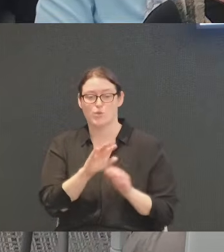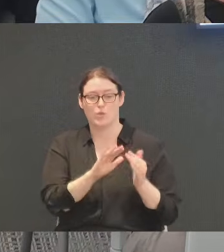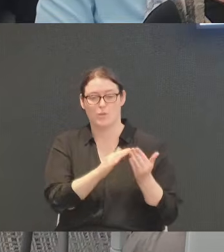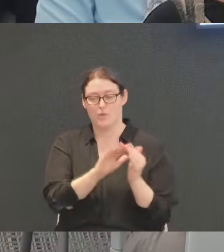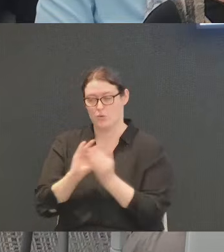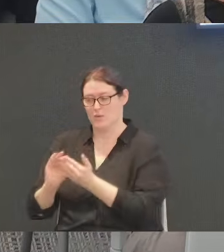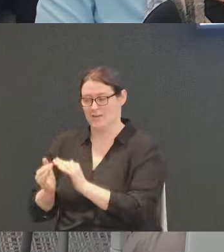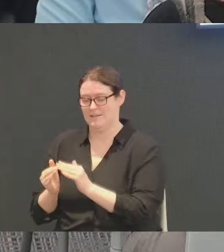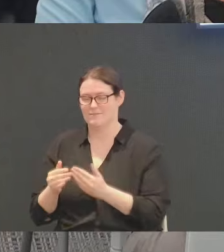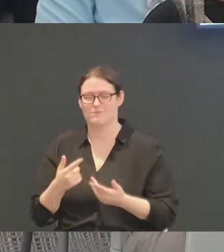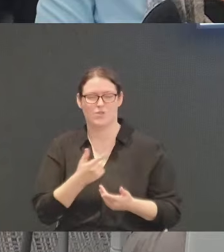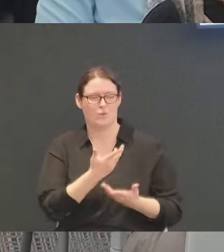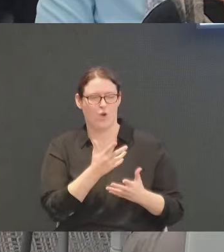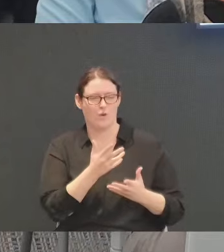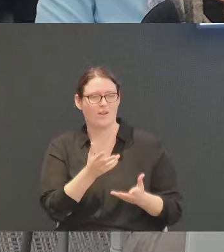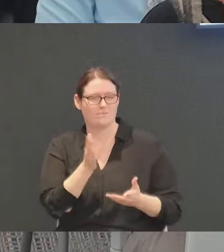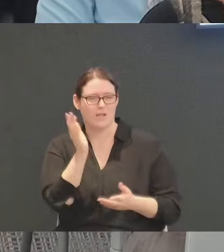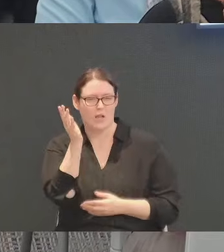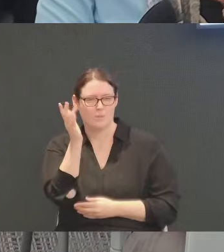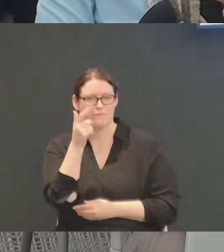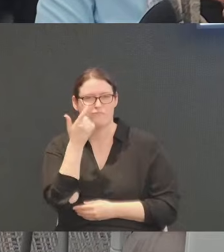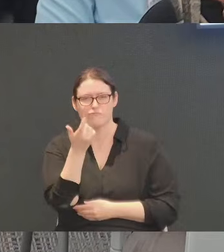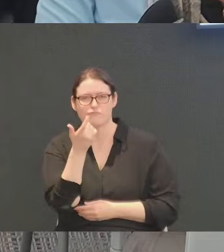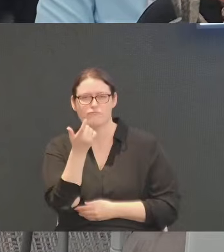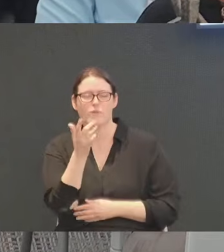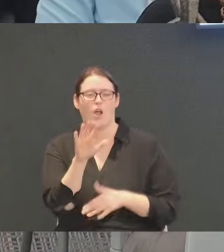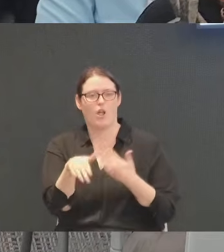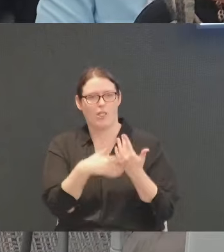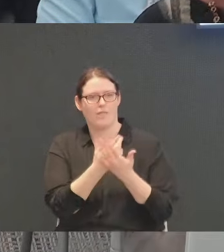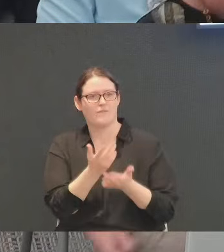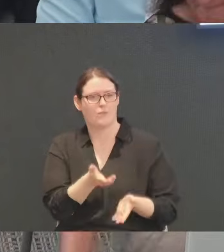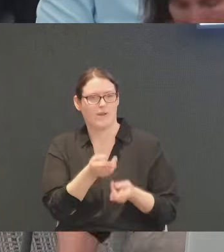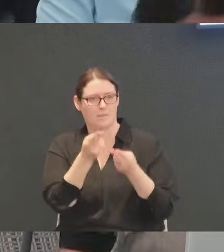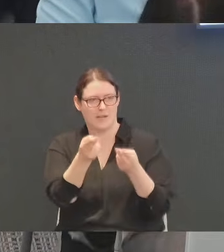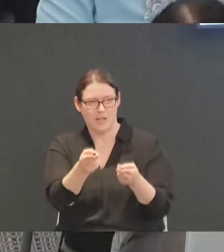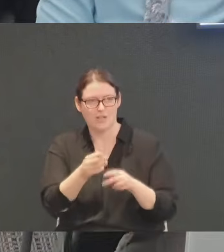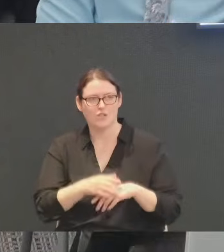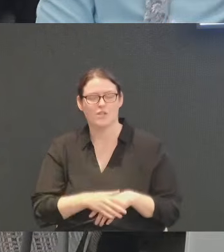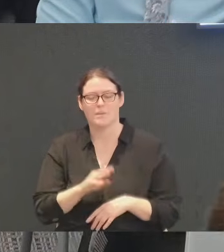Board previously received a presentation on all of the grant recommendations at their May 12th staff